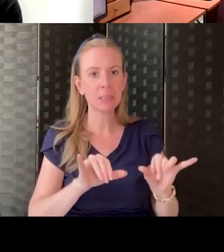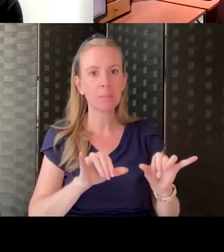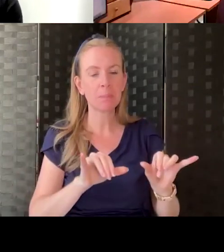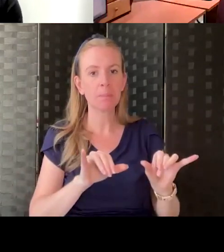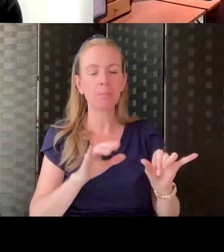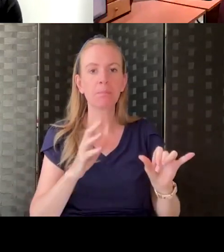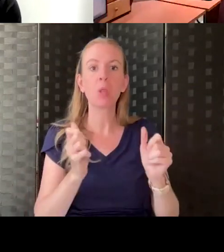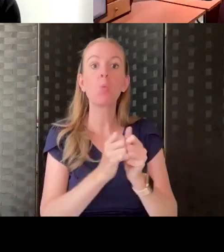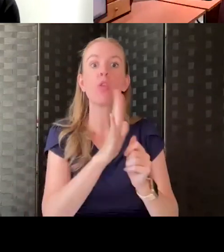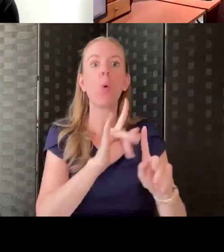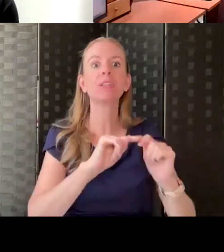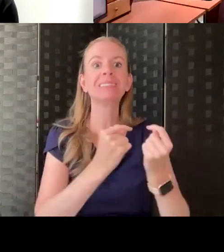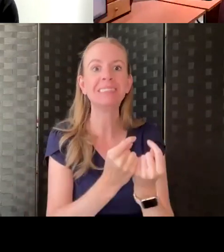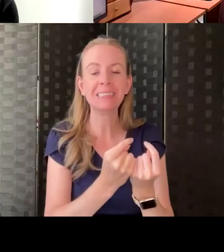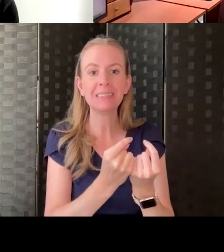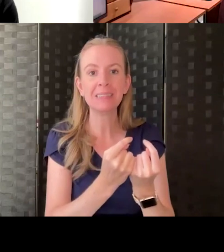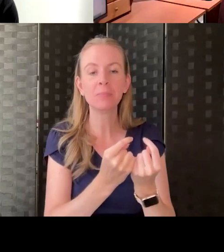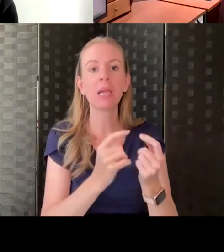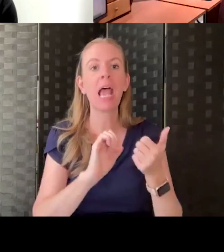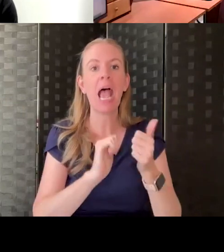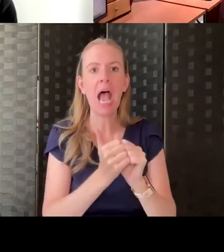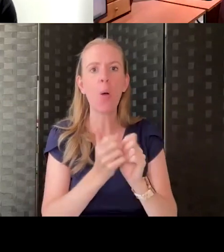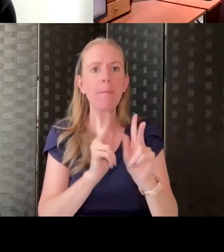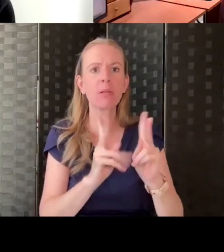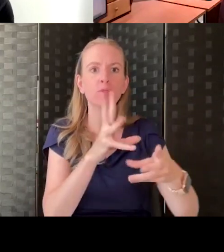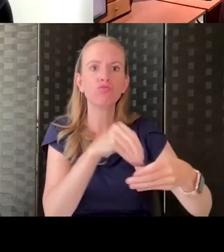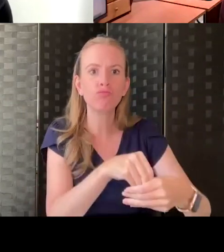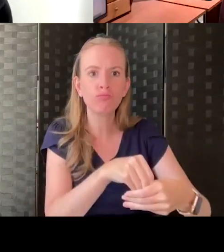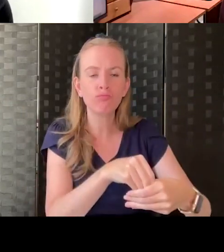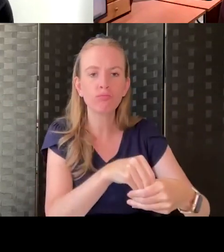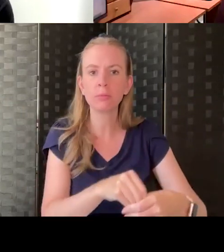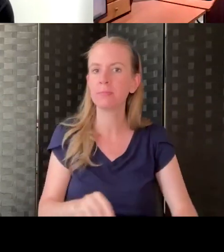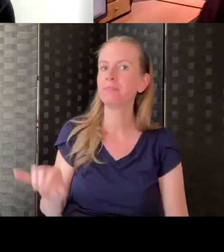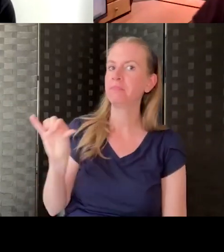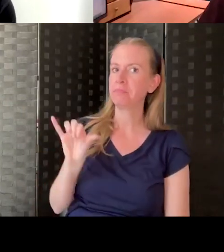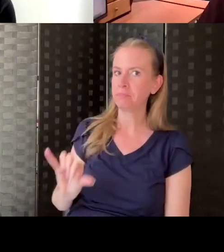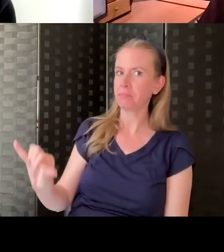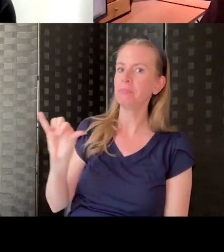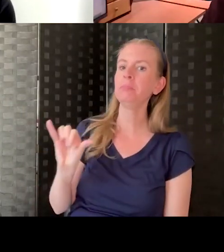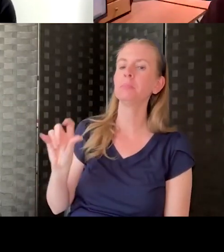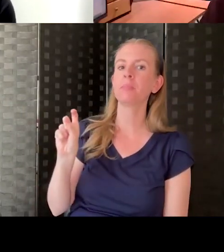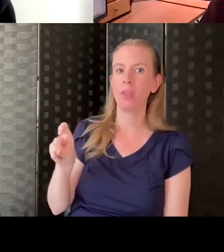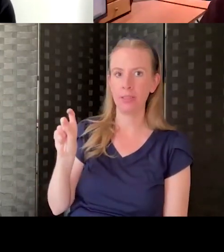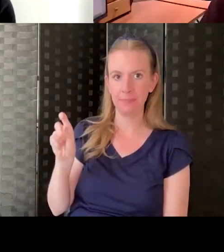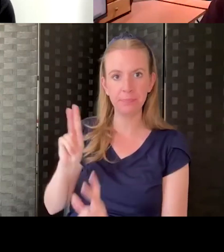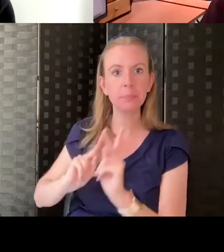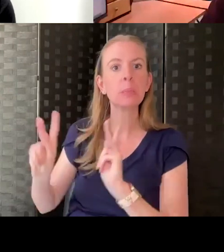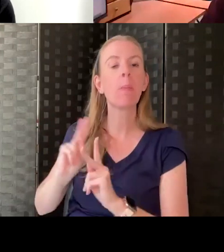with your team, how do you get buy in? >> Yeah. Getting by in this tricky,